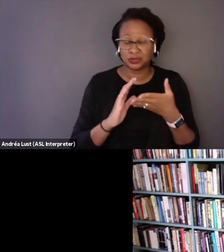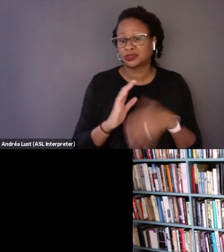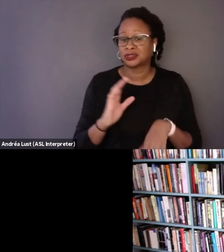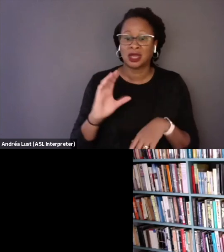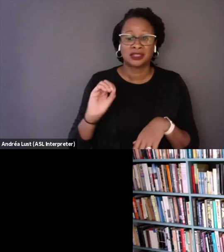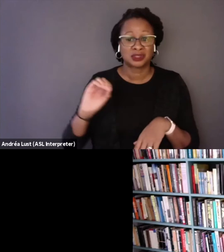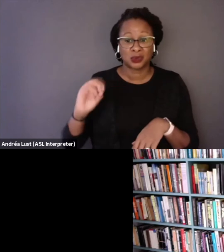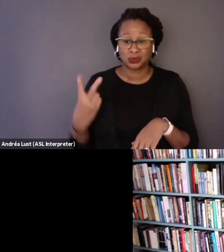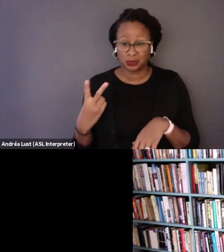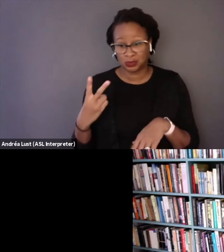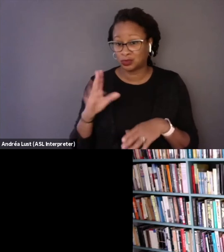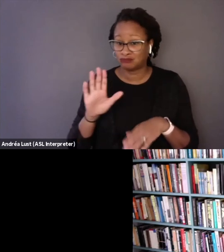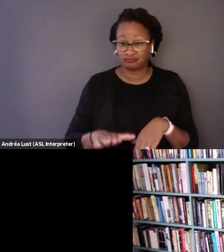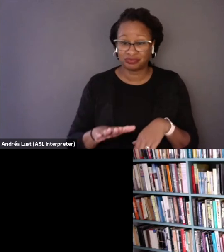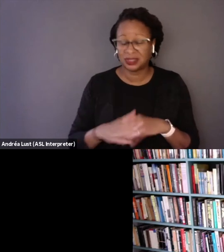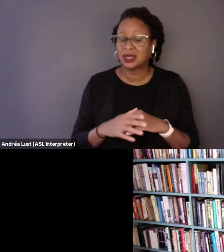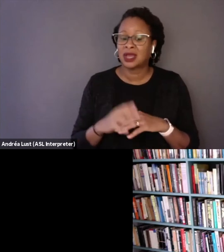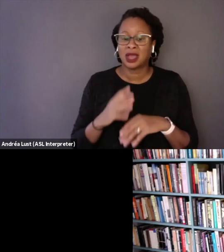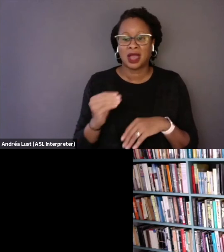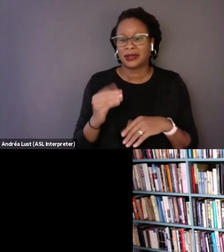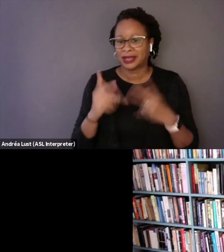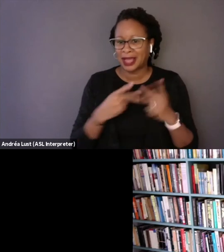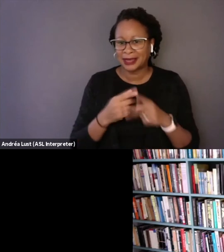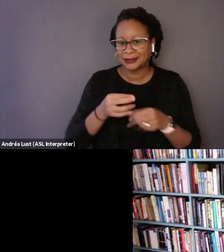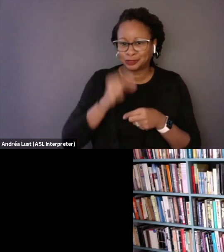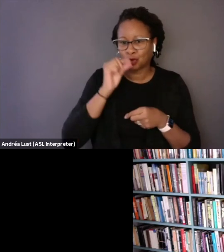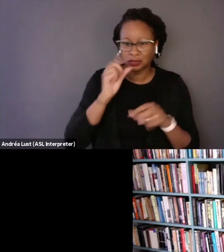but at the end of the day, it is incumbent upon world leaders